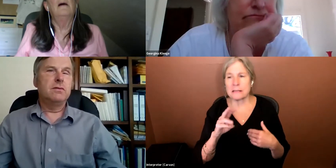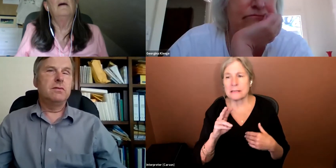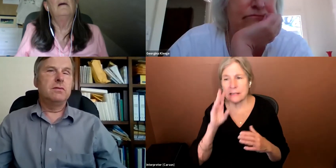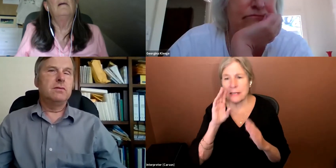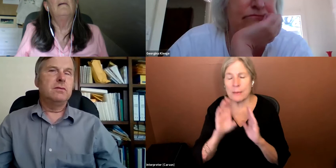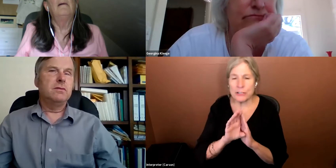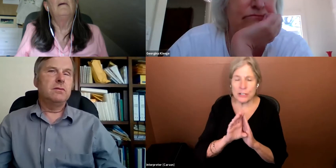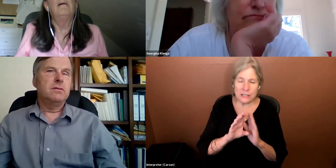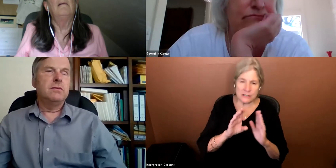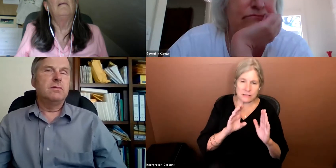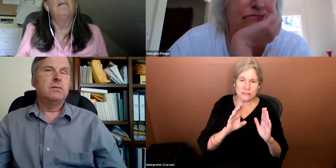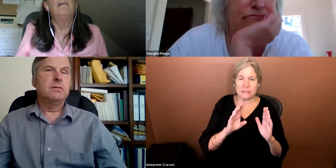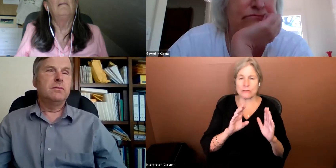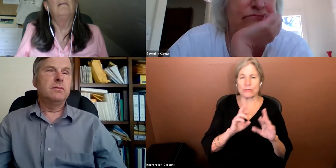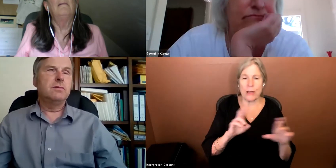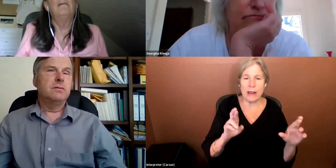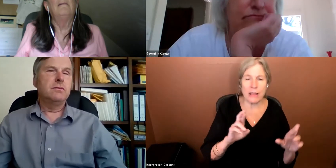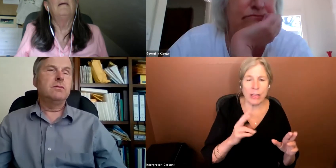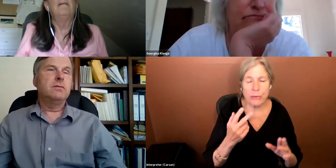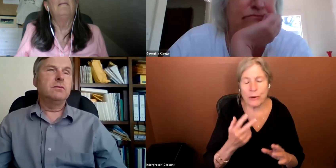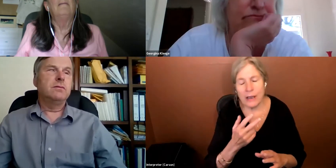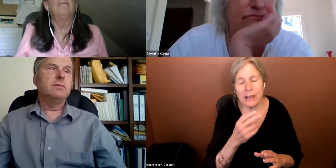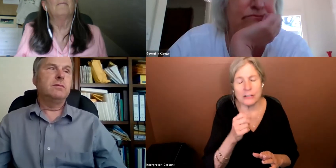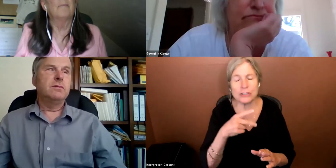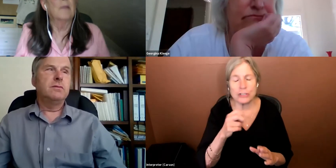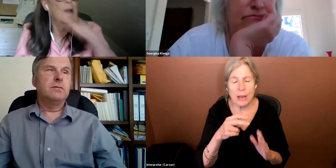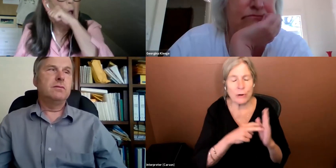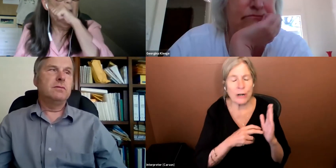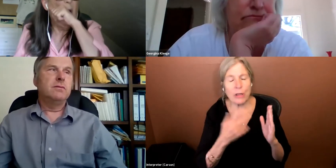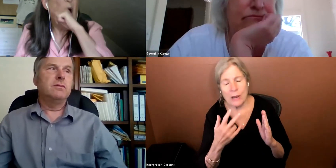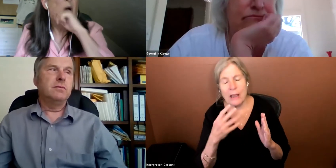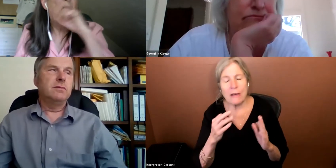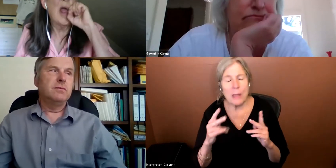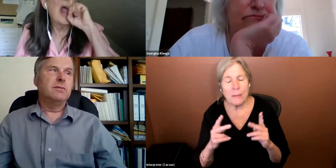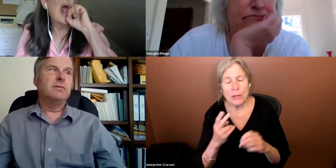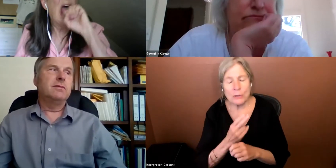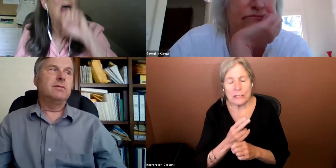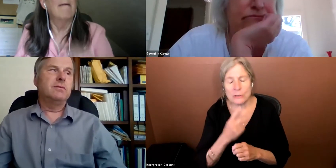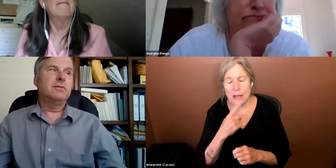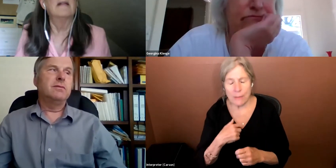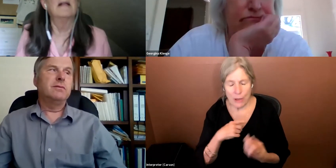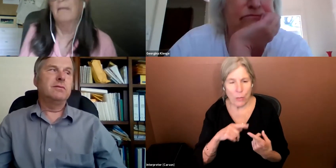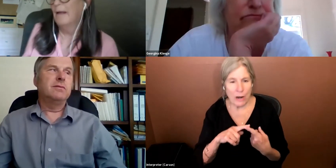. Three of Shapereader and three using it. You tell me when and I'll do it. >>>: